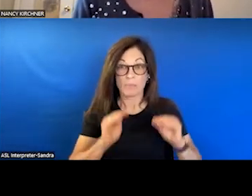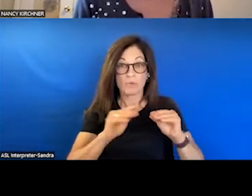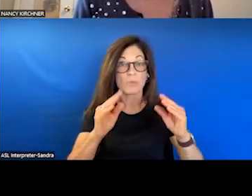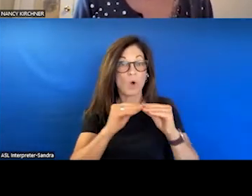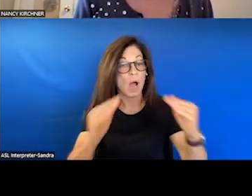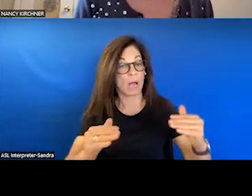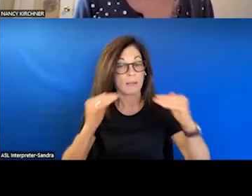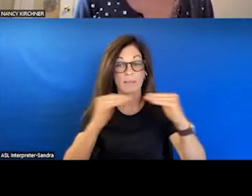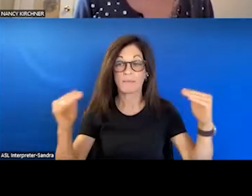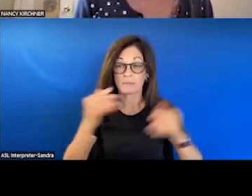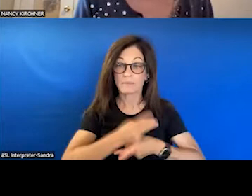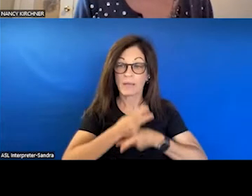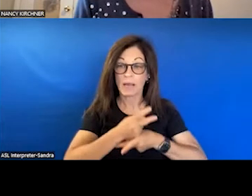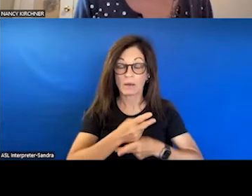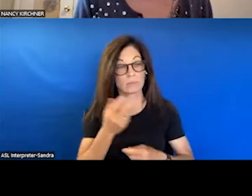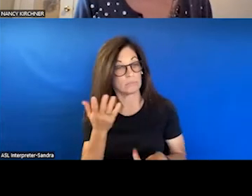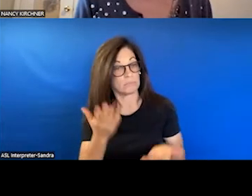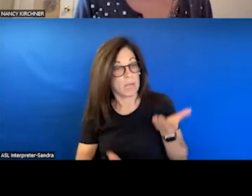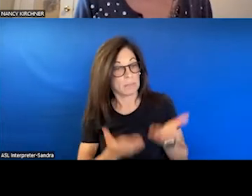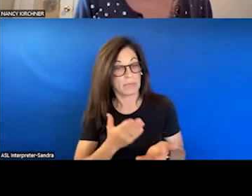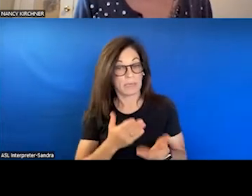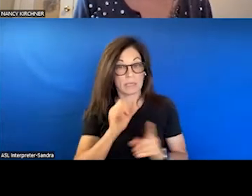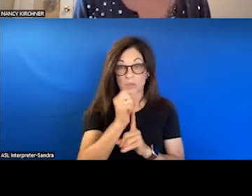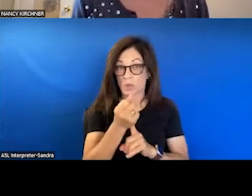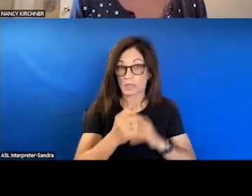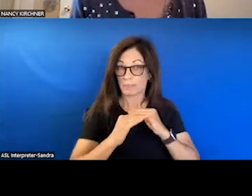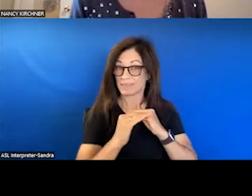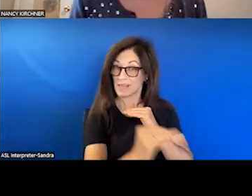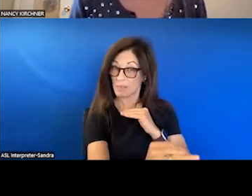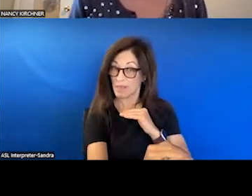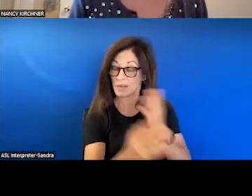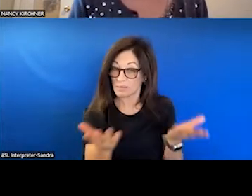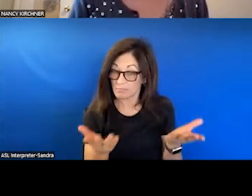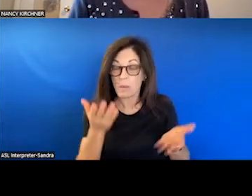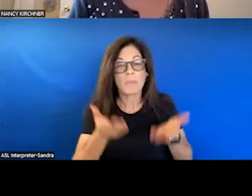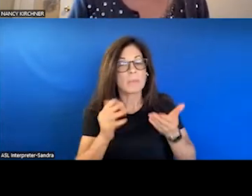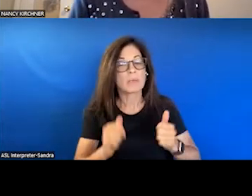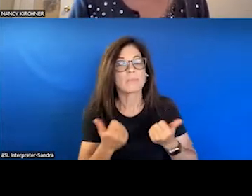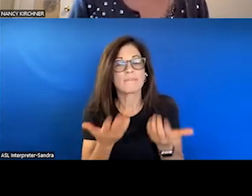IT MAY BE THAT, THE SITUATION CAN BE STABLIZED. IT MAY BE THAT THEY NEED TO PROVIDE ADDITIONAL